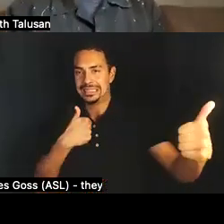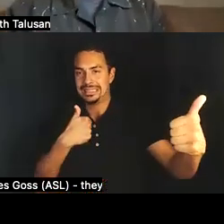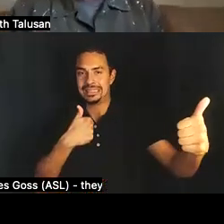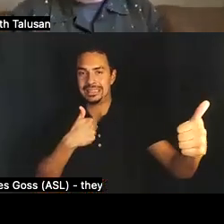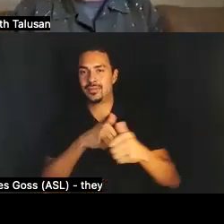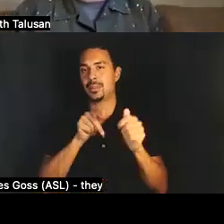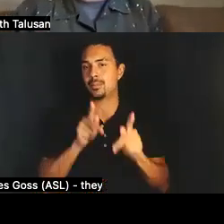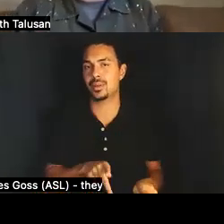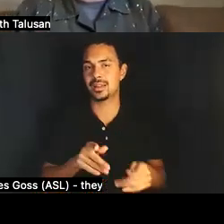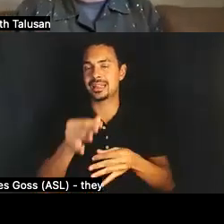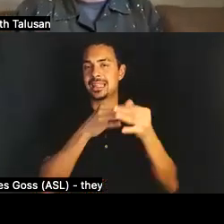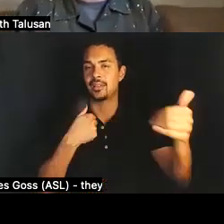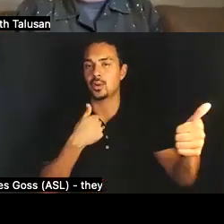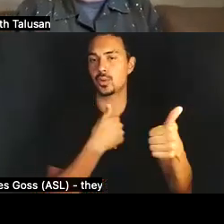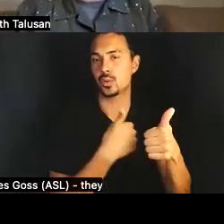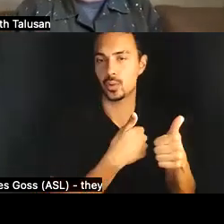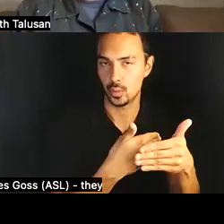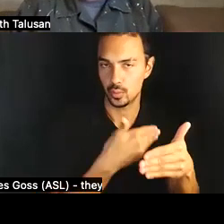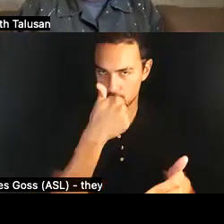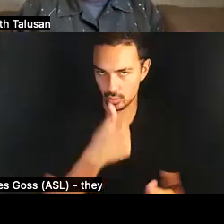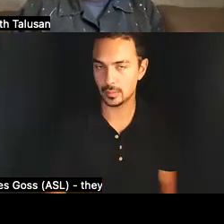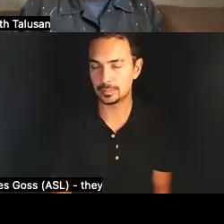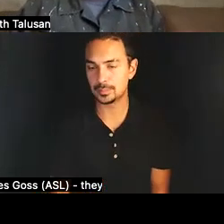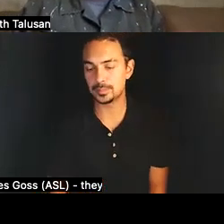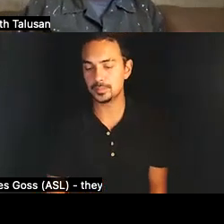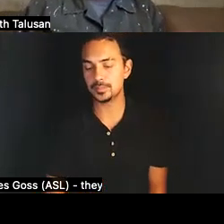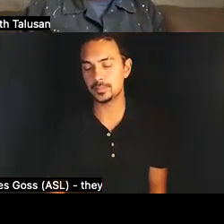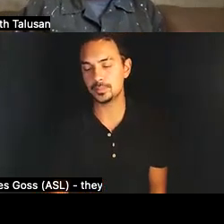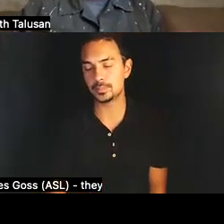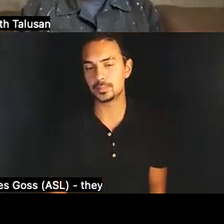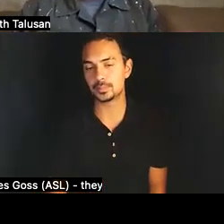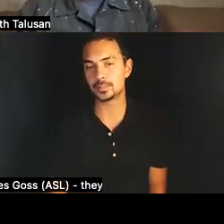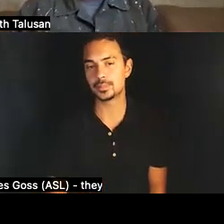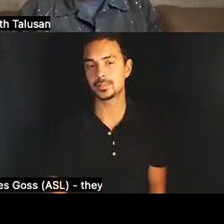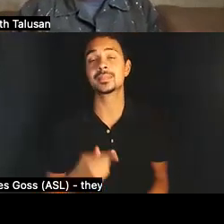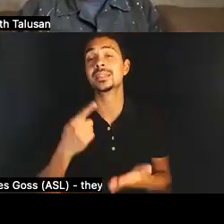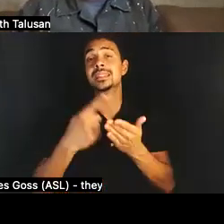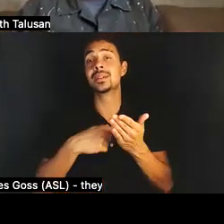As a result, it actually distances me from the person rather than bringing me closer to them.